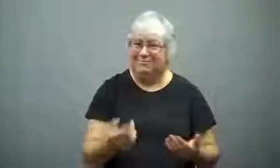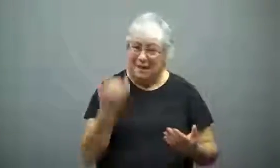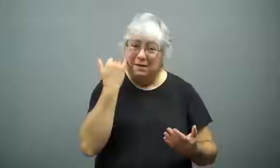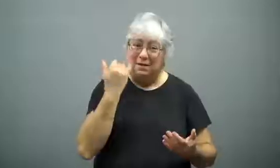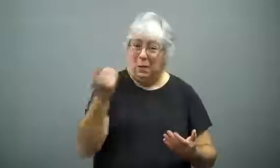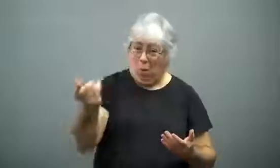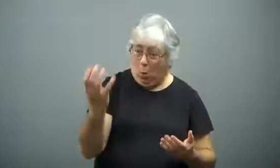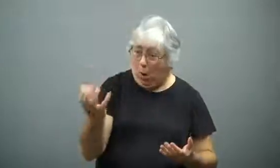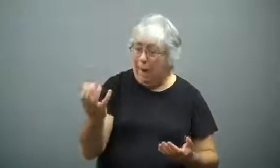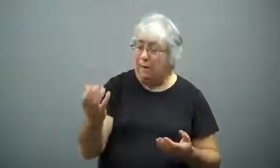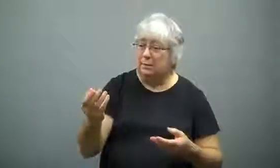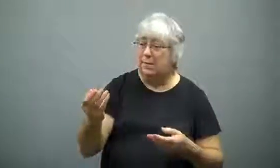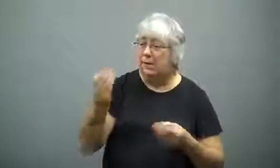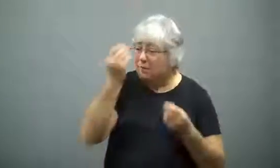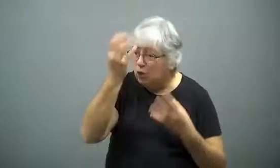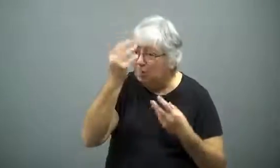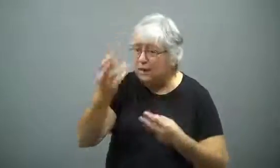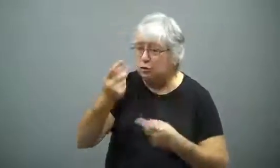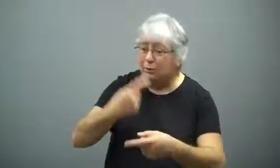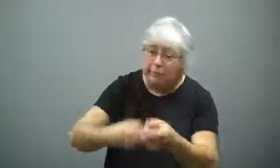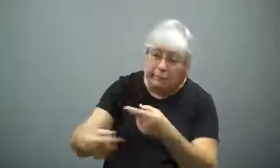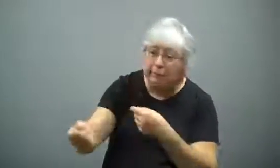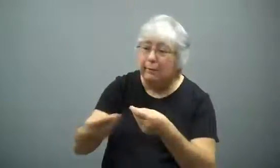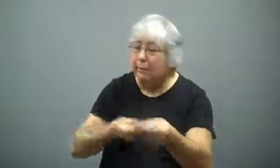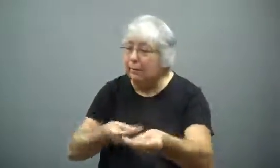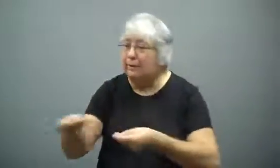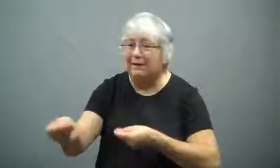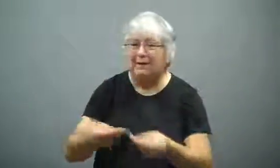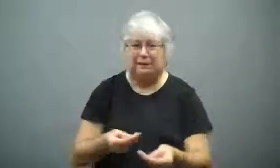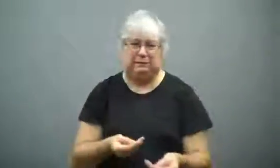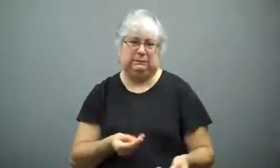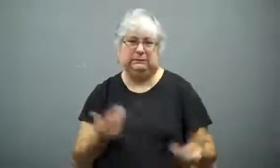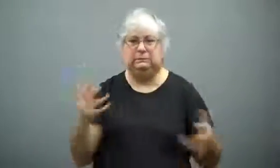It has not been open to exchanging information with the US.